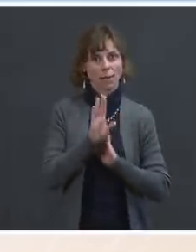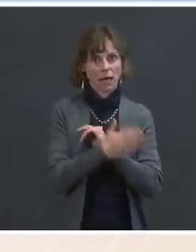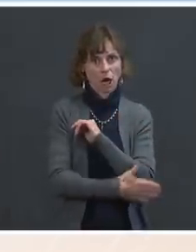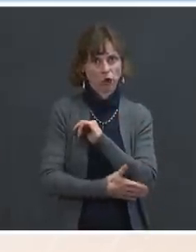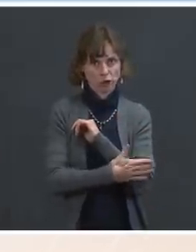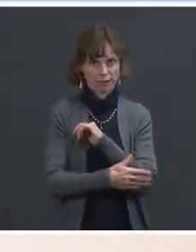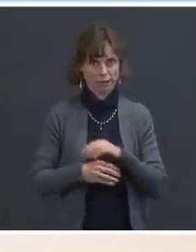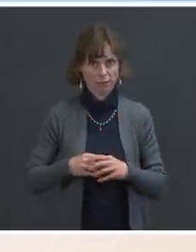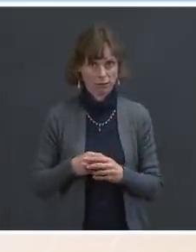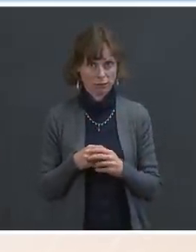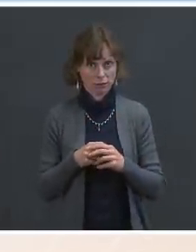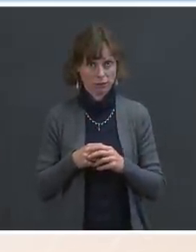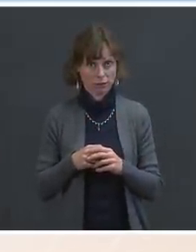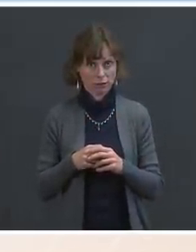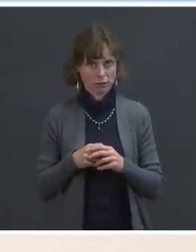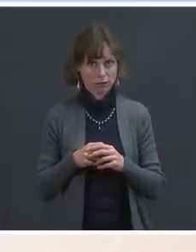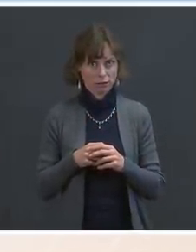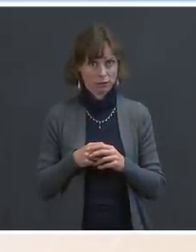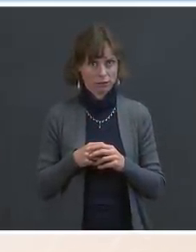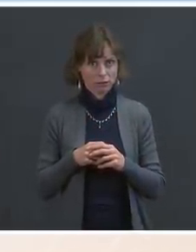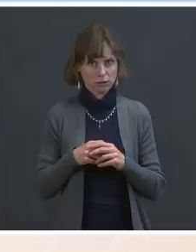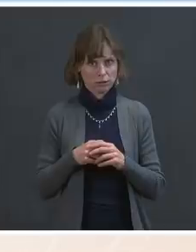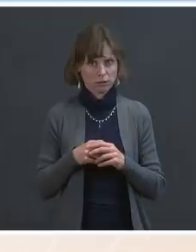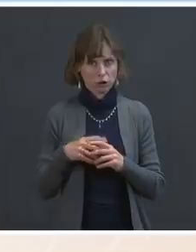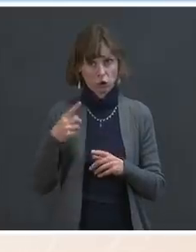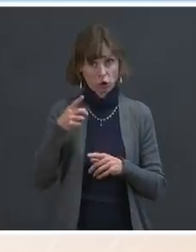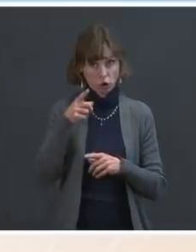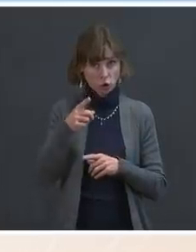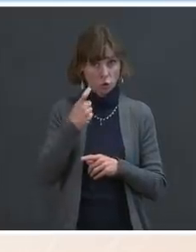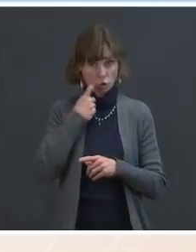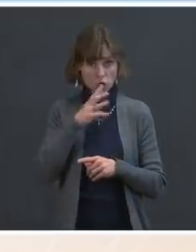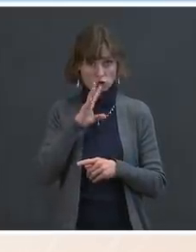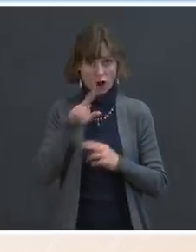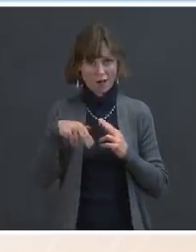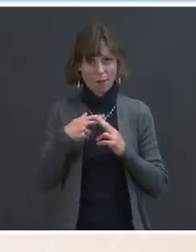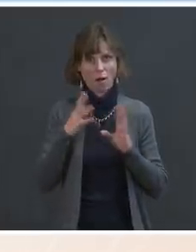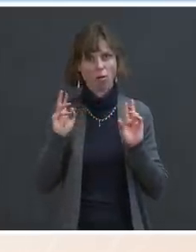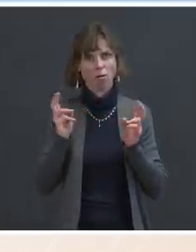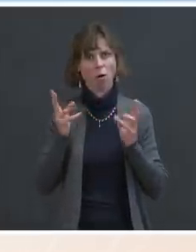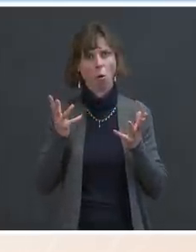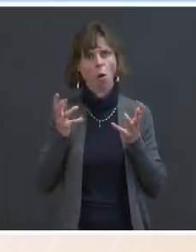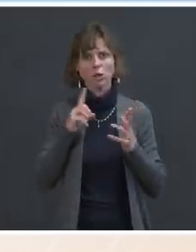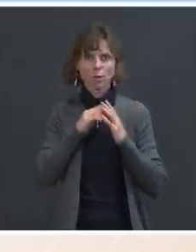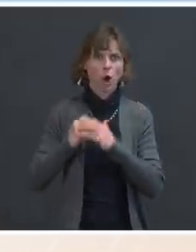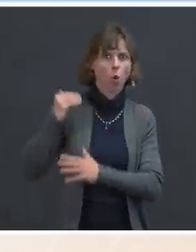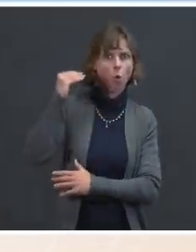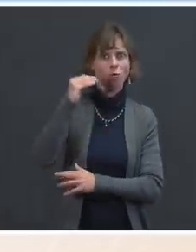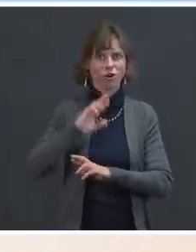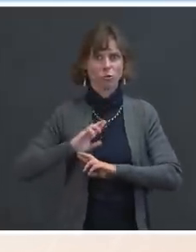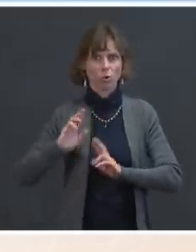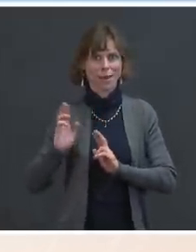in the U.S. What is the United States doing to ensure that these vaccines get out to other countries?